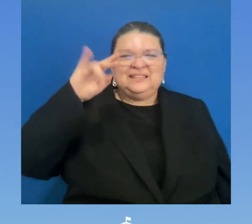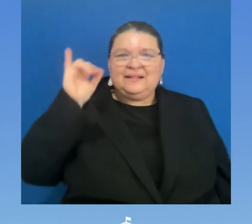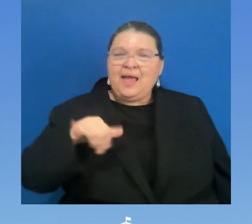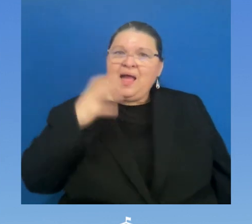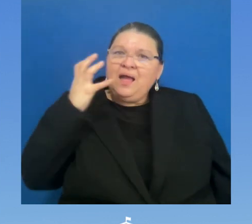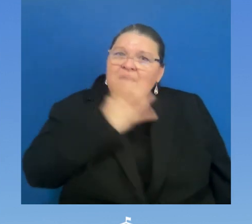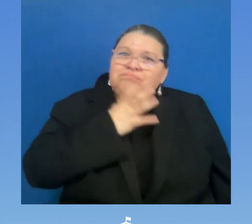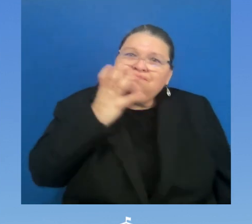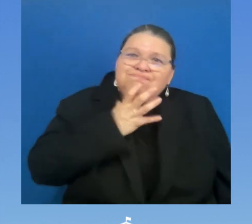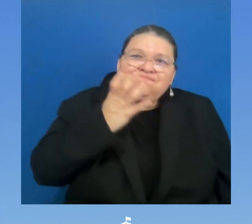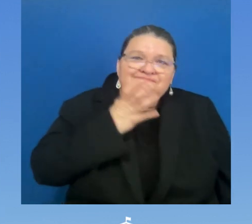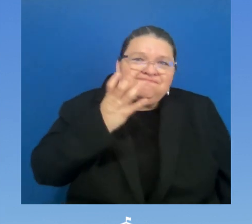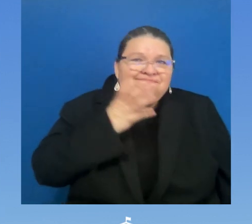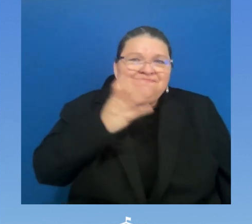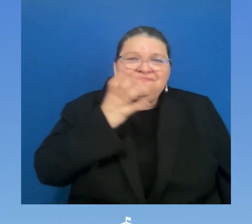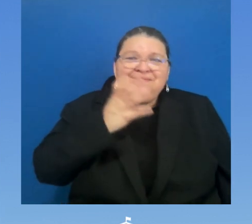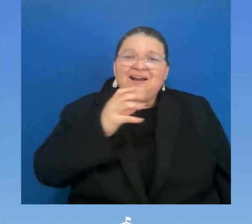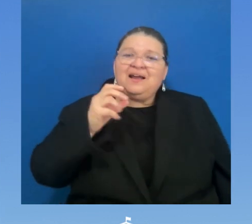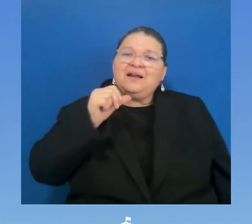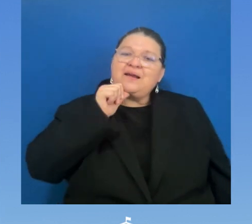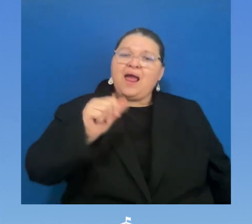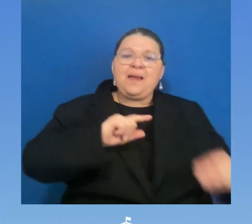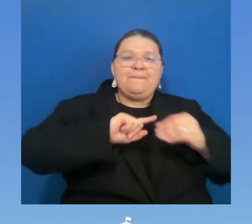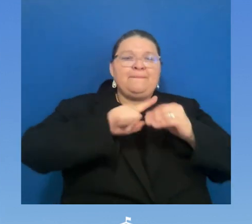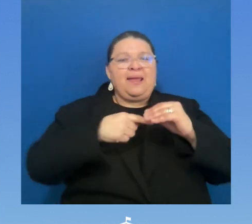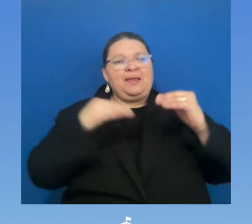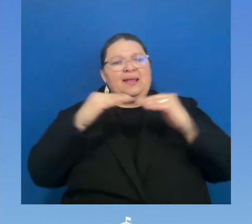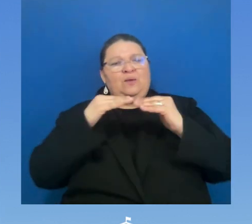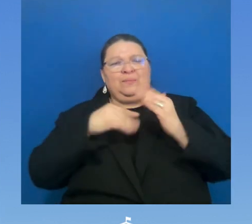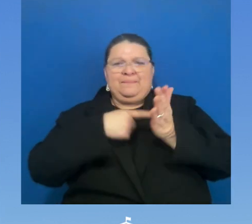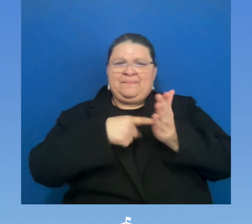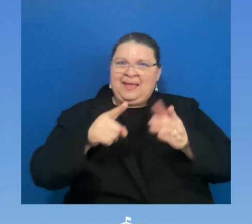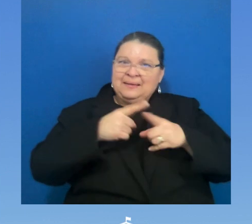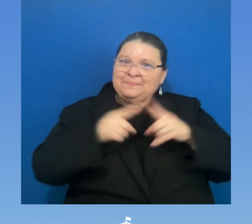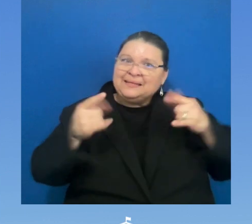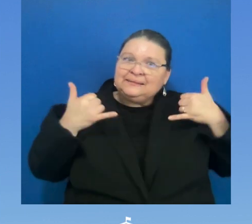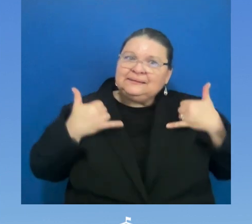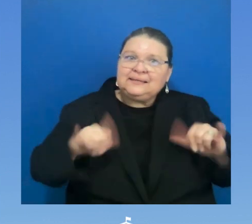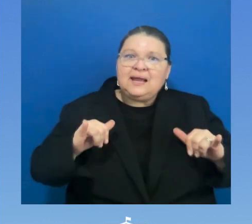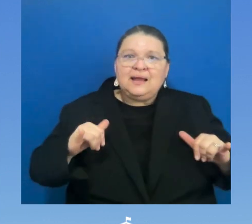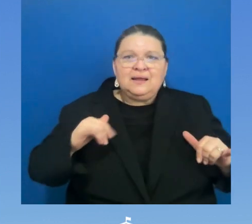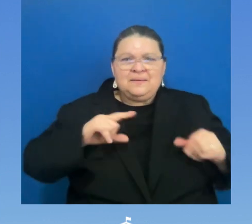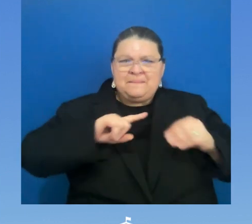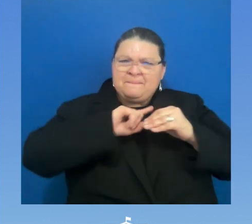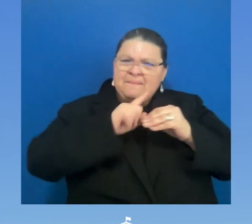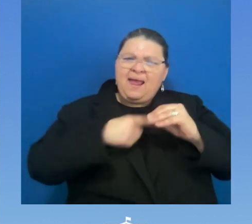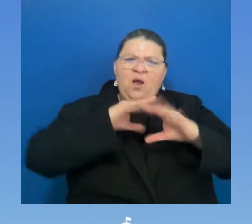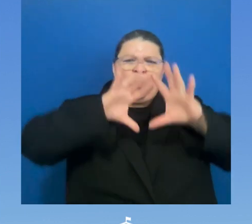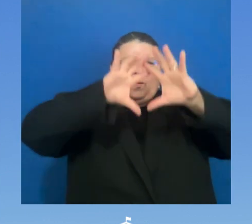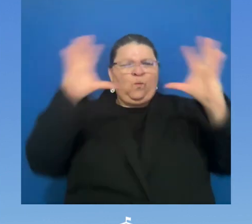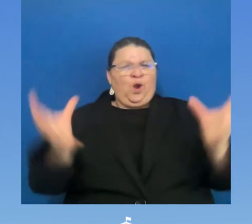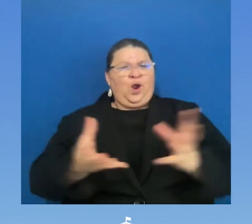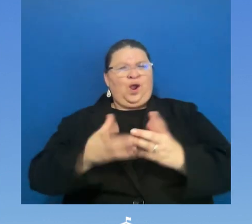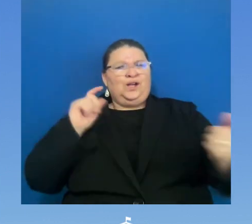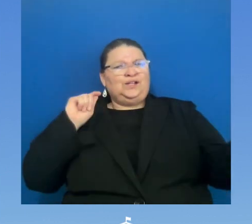I think it speaks to a changing landscape that we're all part of. And I think the thing that I've --